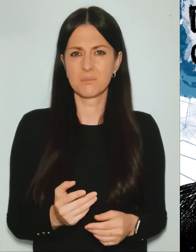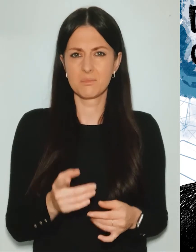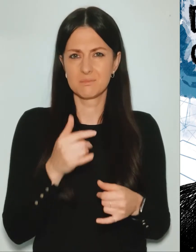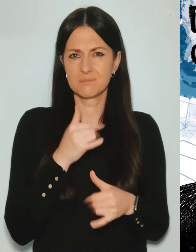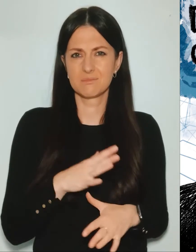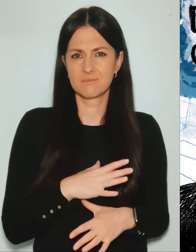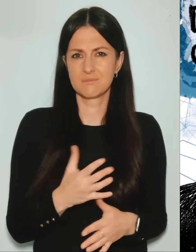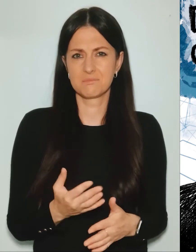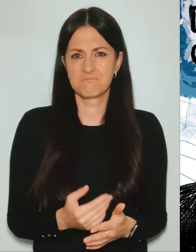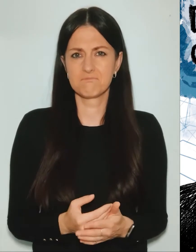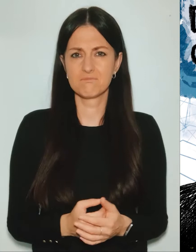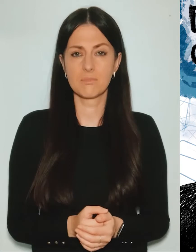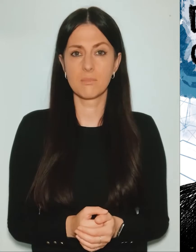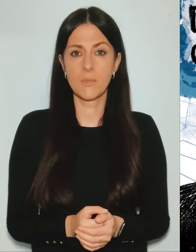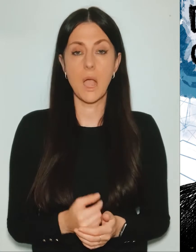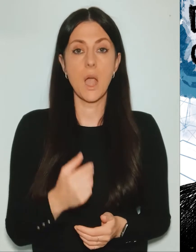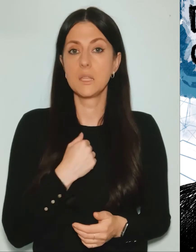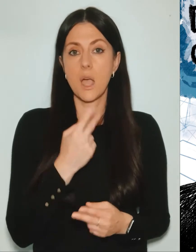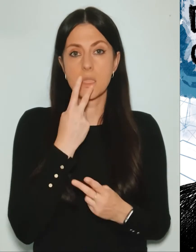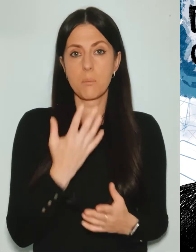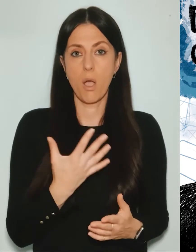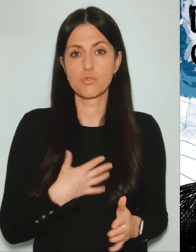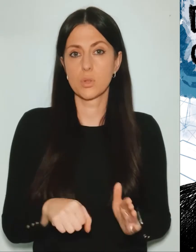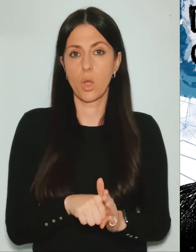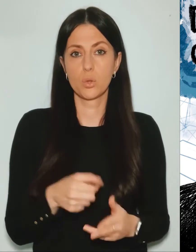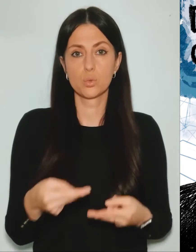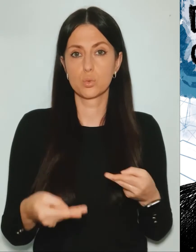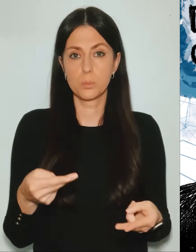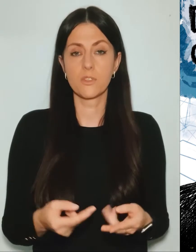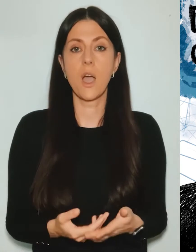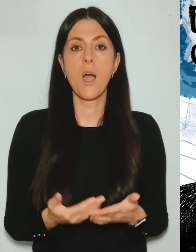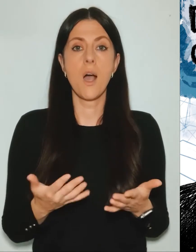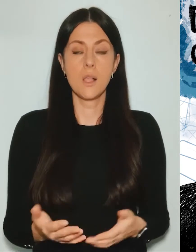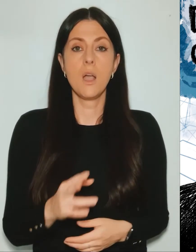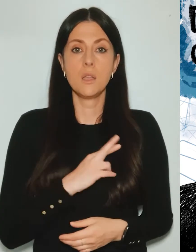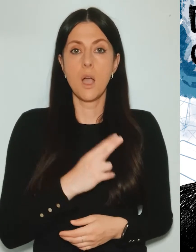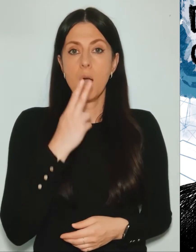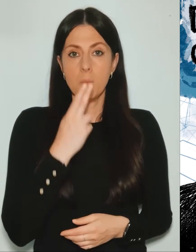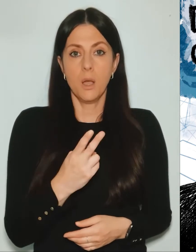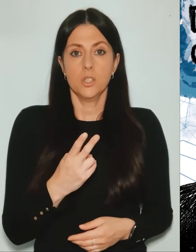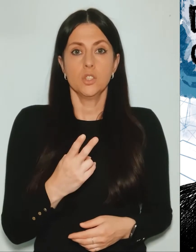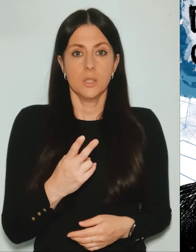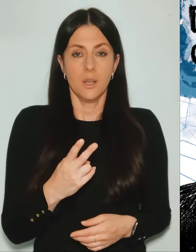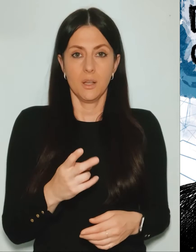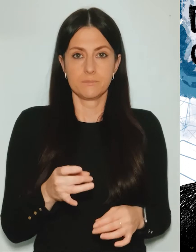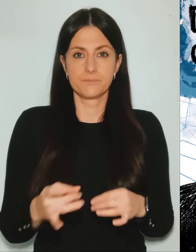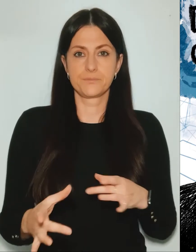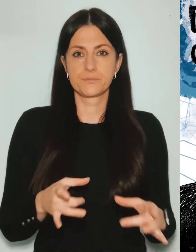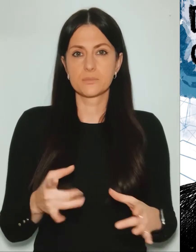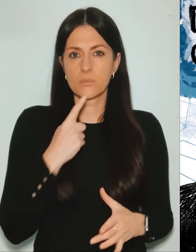I didn't see the bodies, but I saw the puddles of blood, I saw the ruined houses.